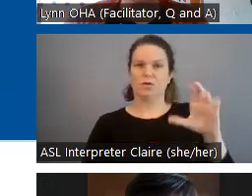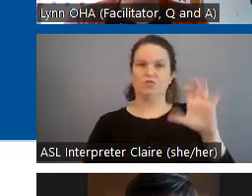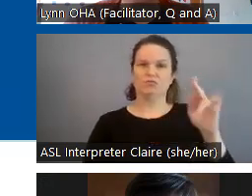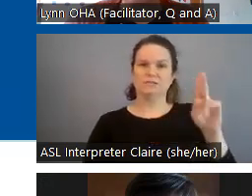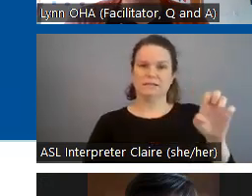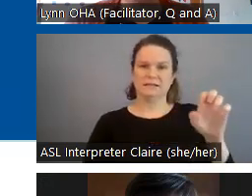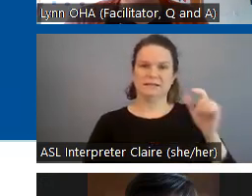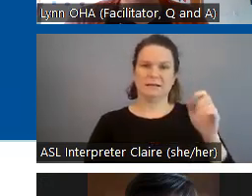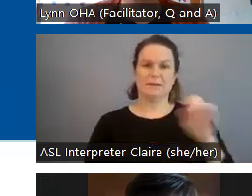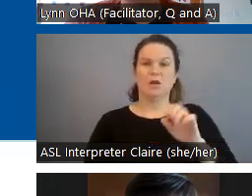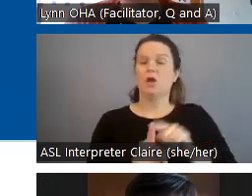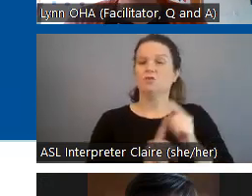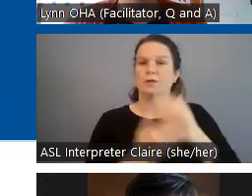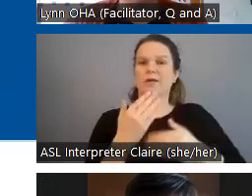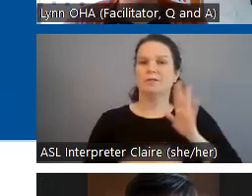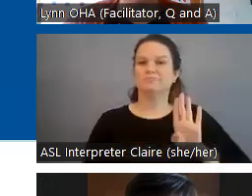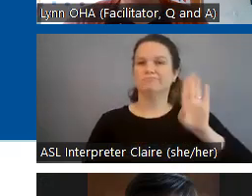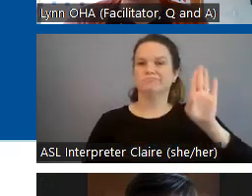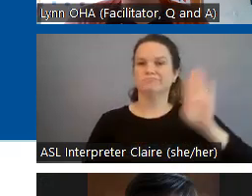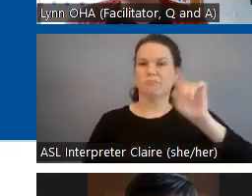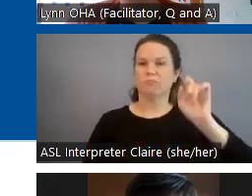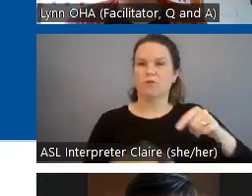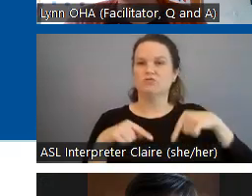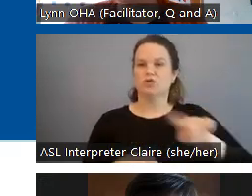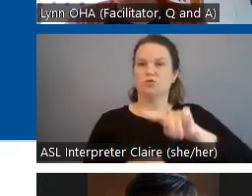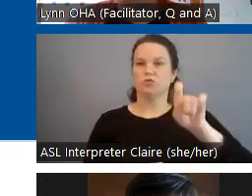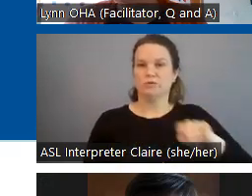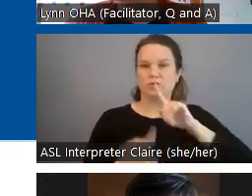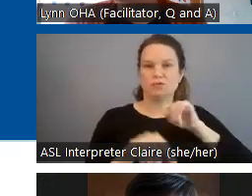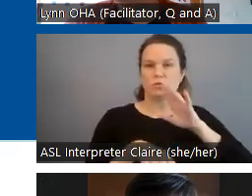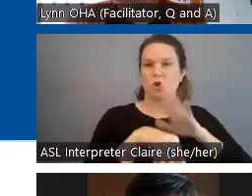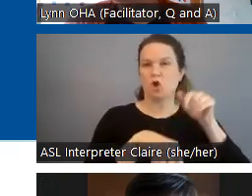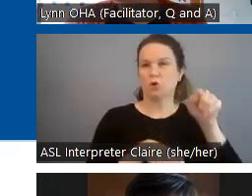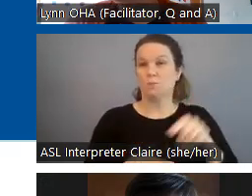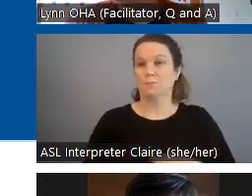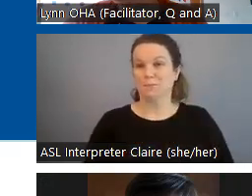raise your hand to ask a question during